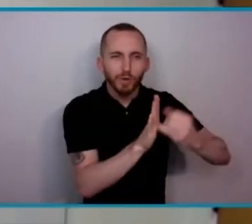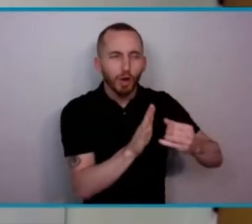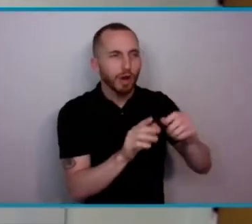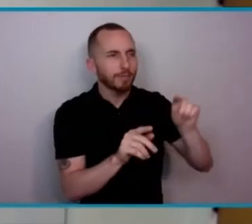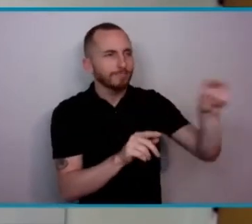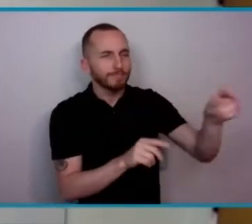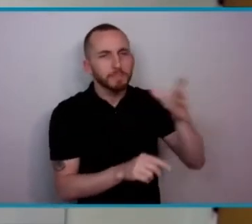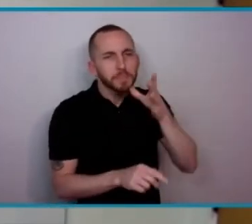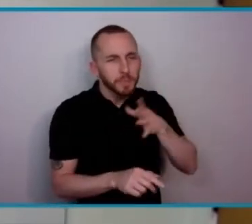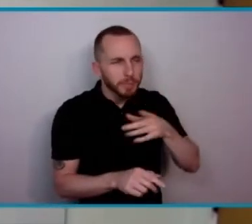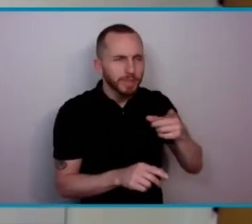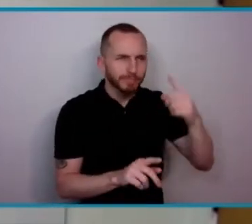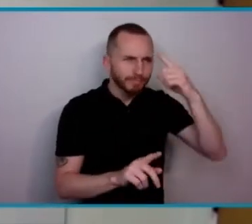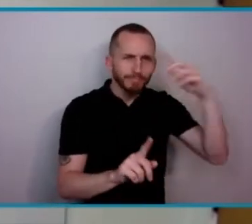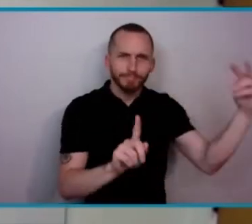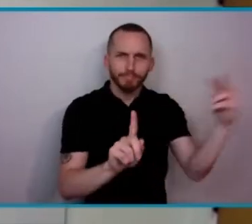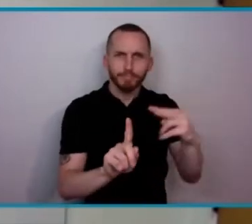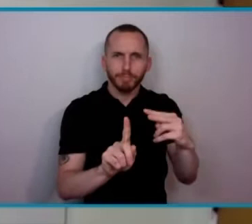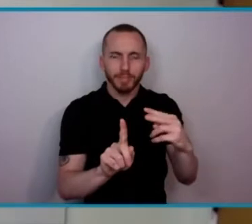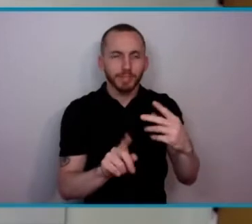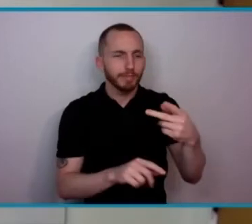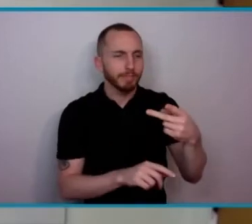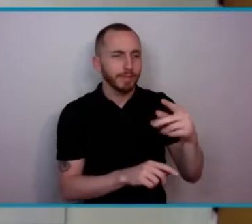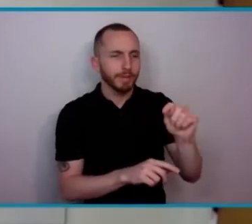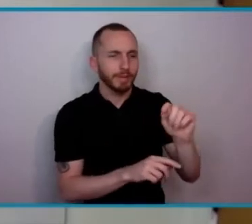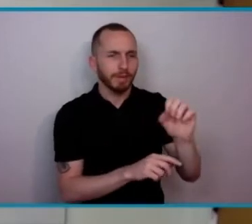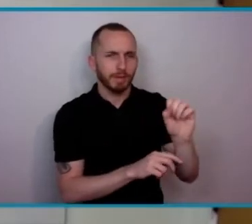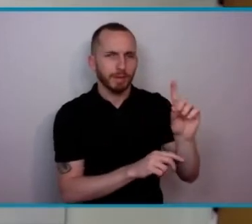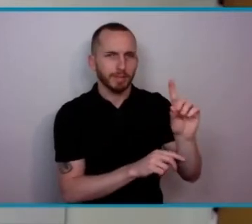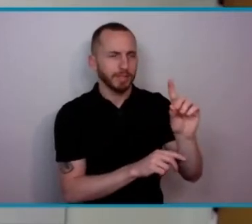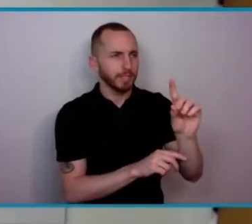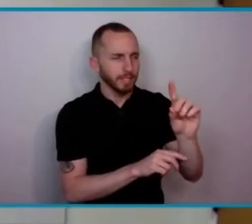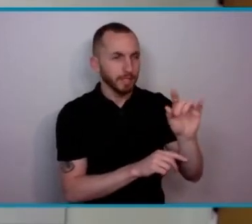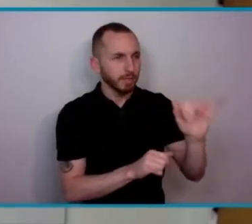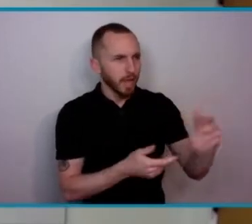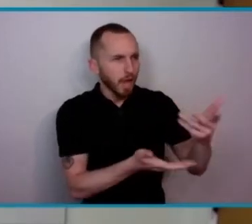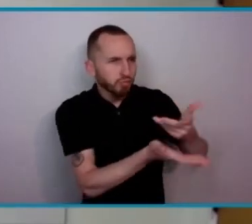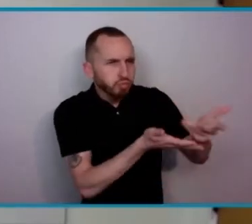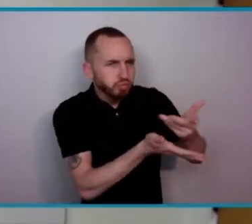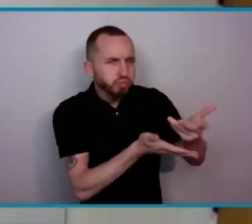stress disorder to me, has been a good experience.